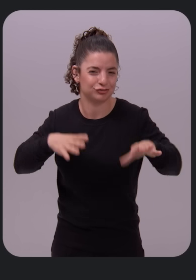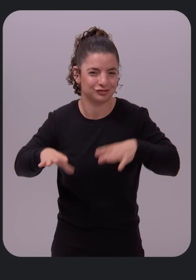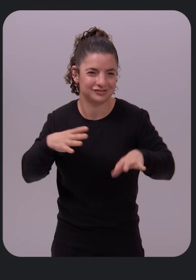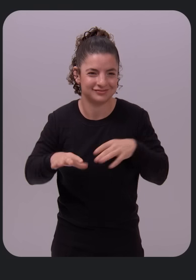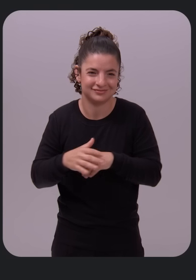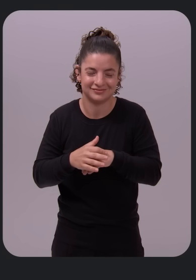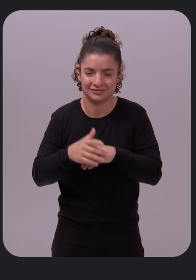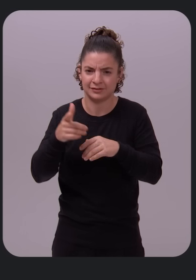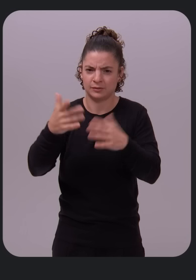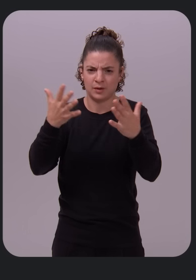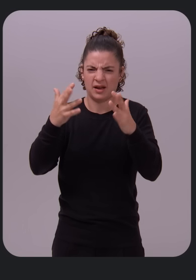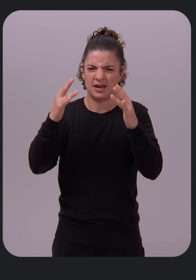Wow, and it's back.